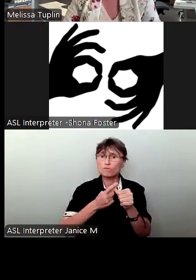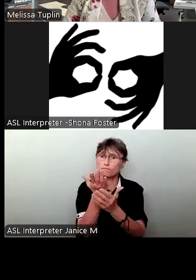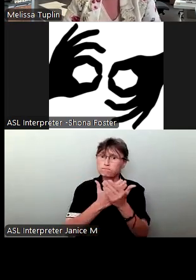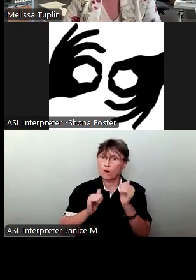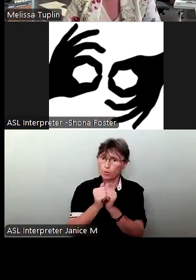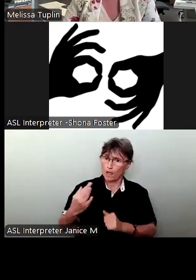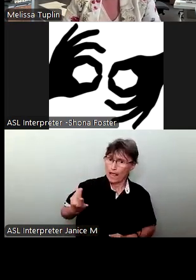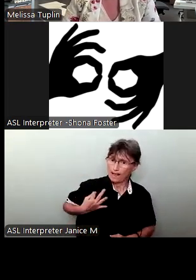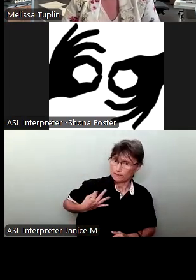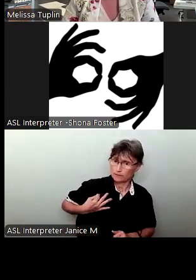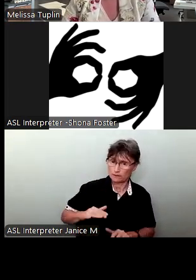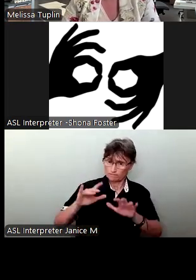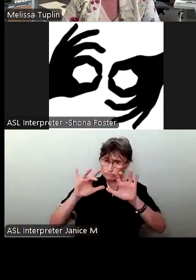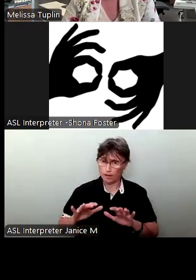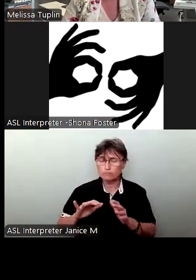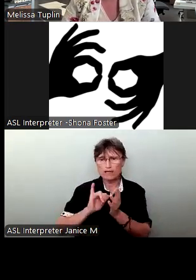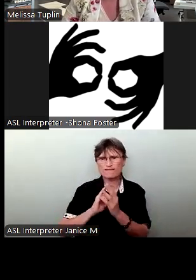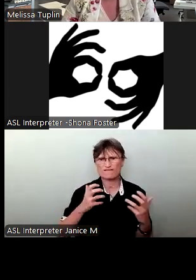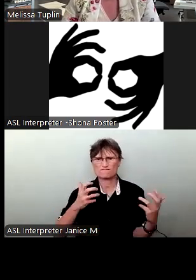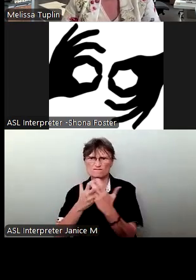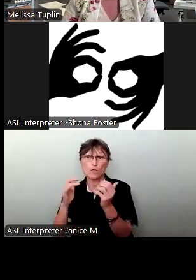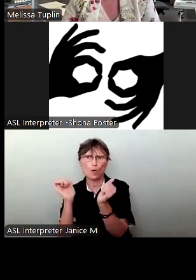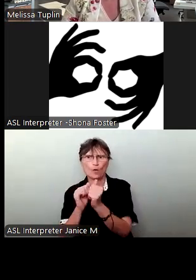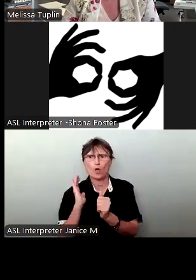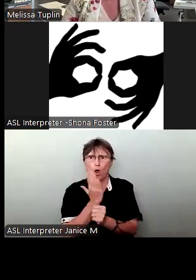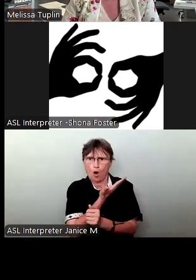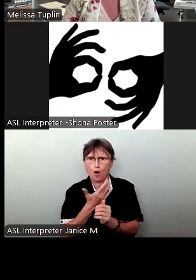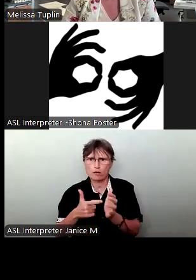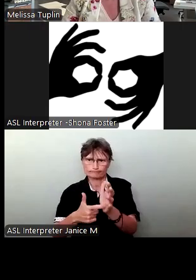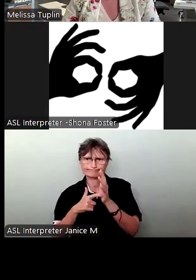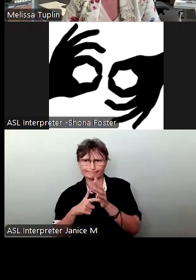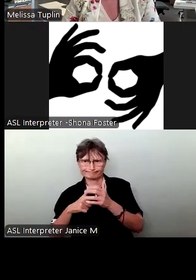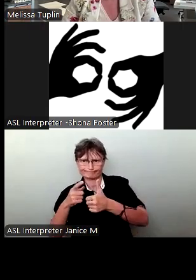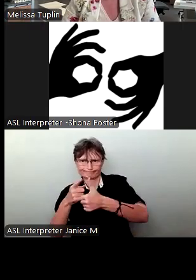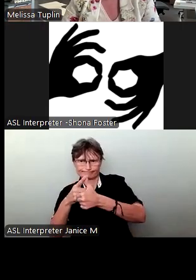generally aligns with the first criteria statement. The organization clearly describes